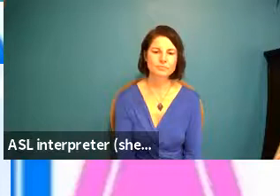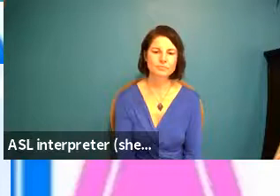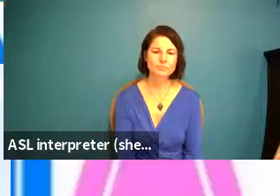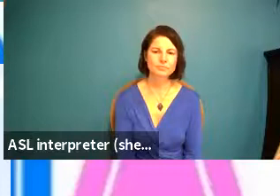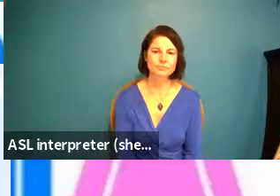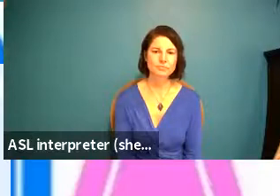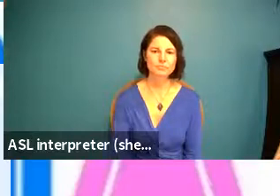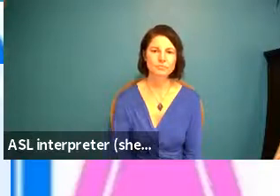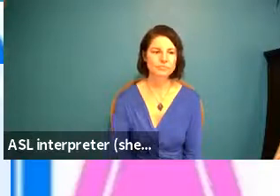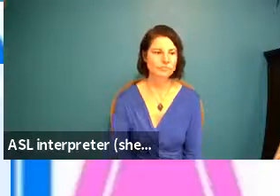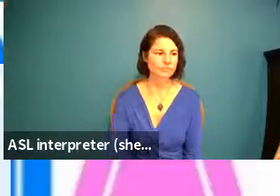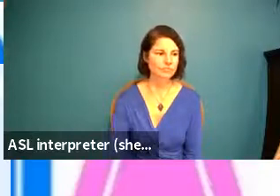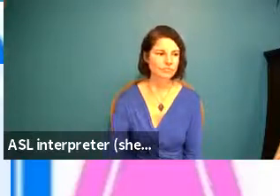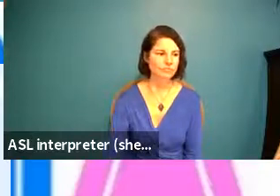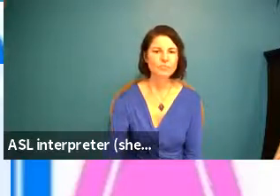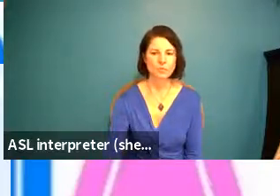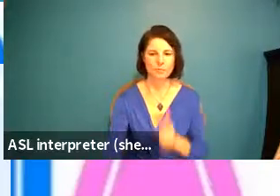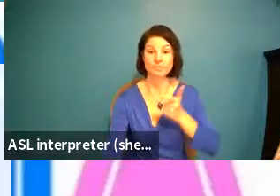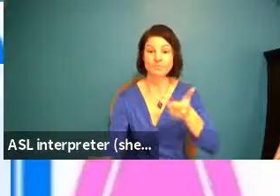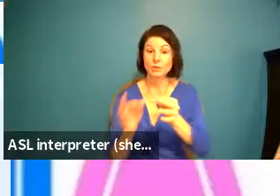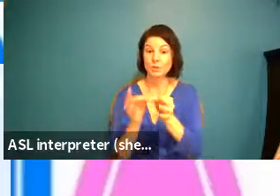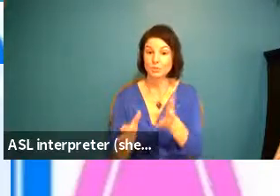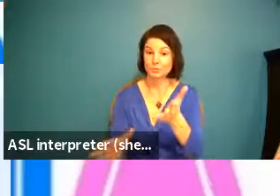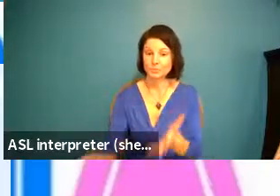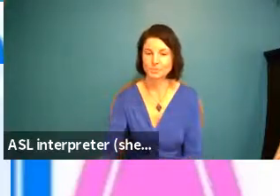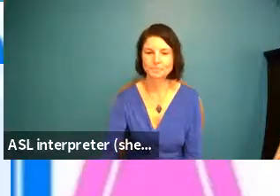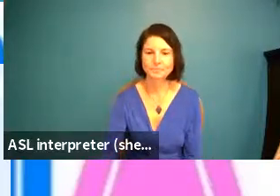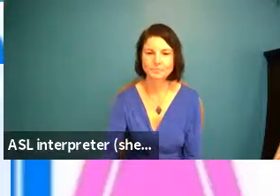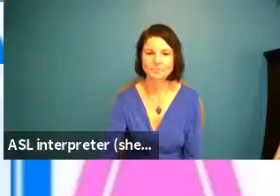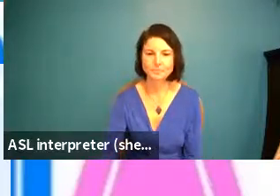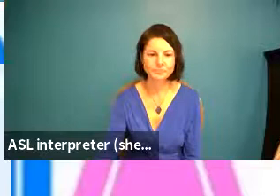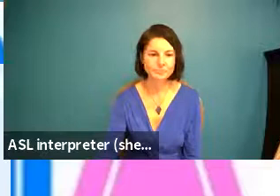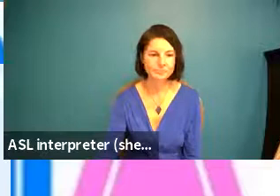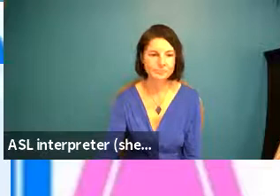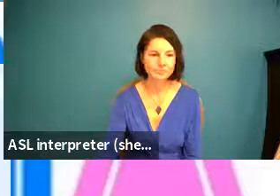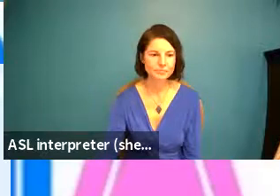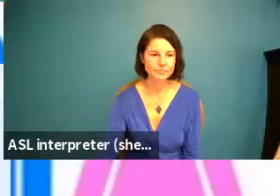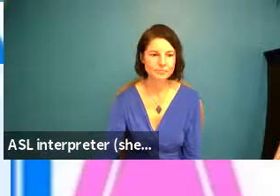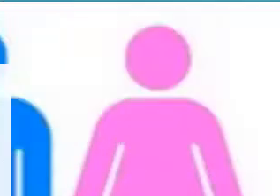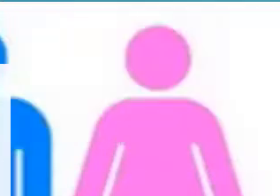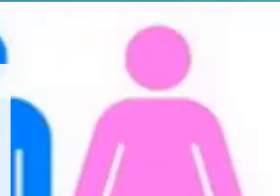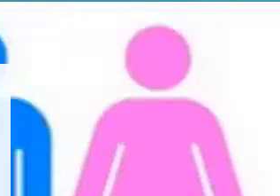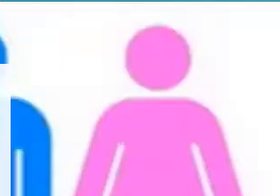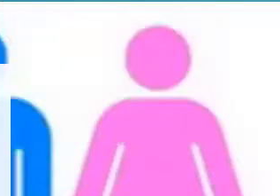transgender survey that was conducted in 2015, and unfortunately, has not been conducted again yet. But hopefully, someone